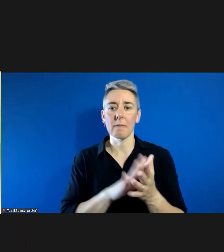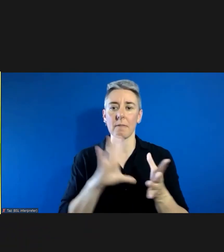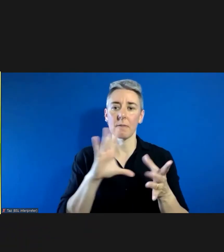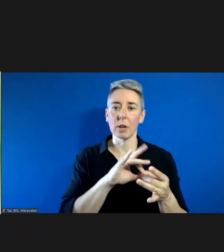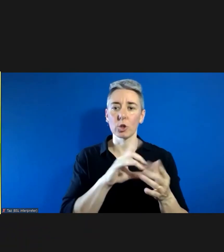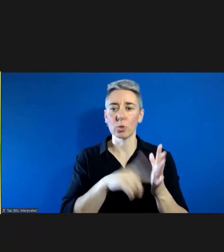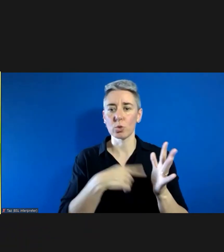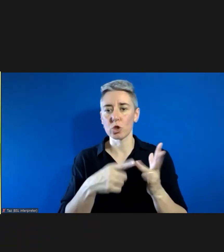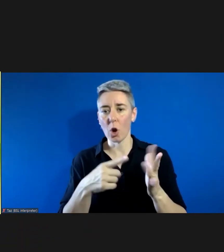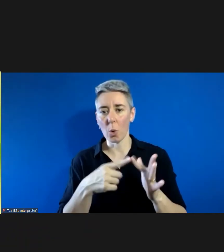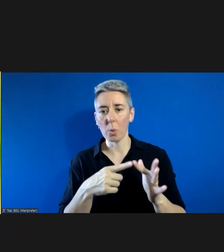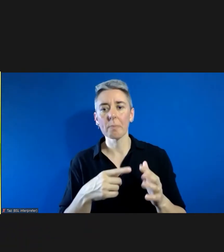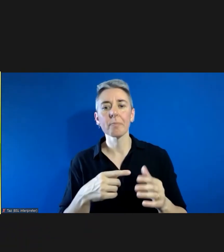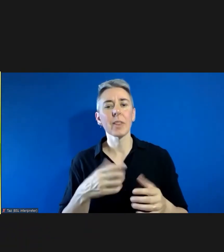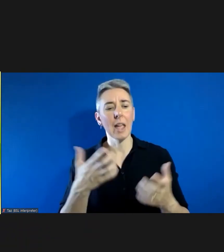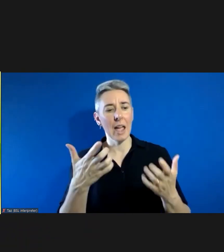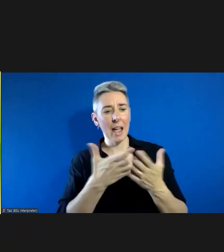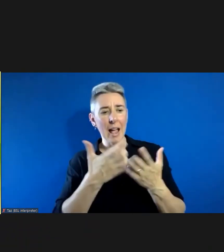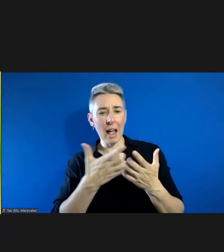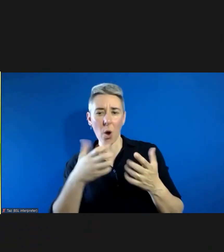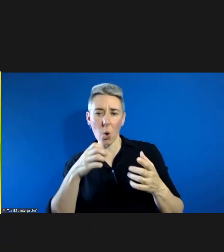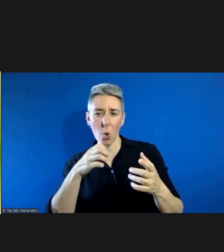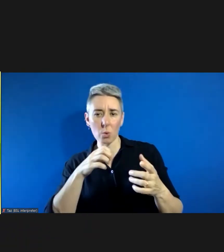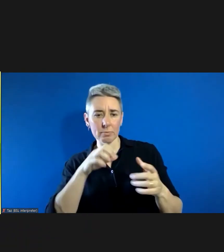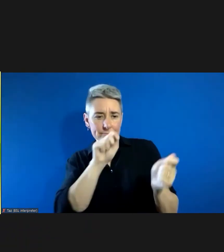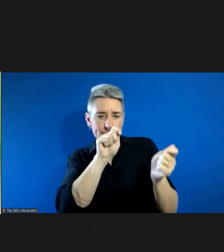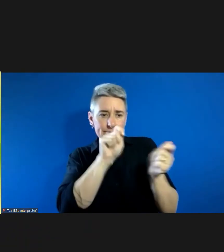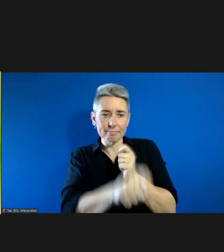"How can we influence change in attitudes to intersectionality?"